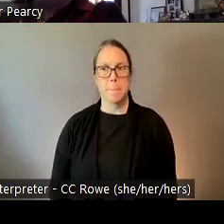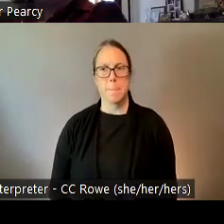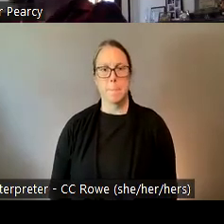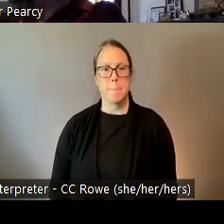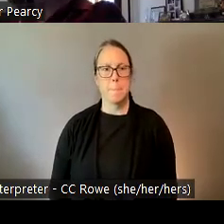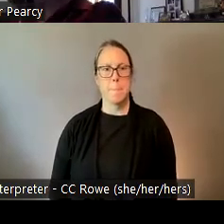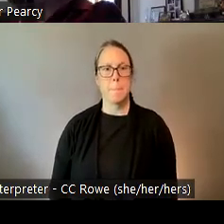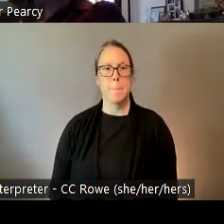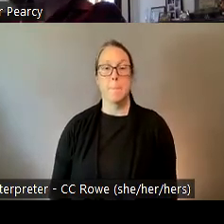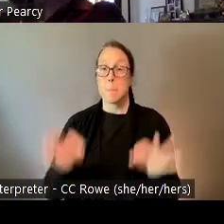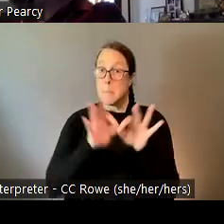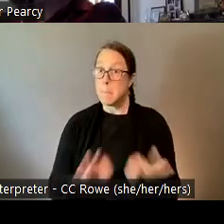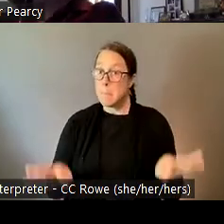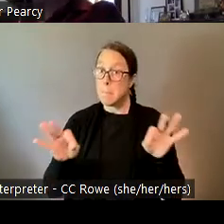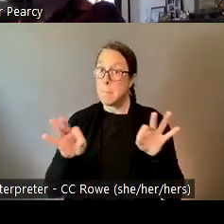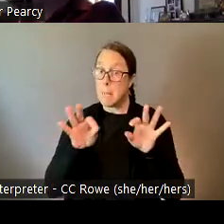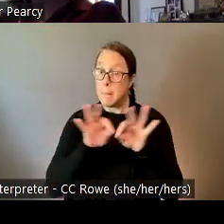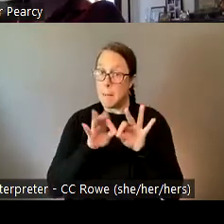Meaningful display text also allows